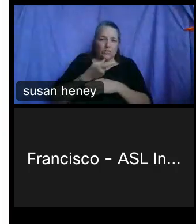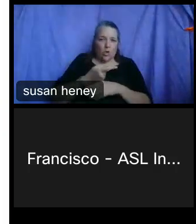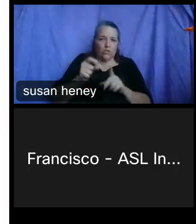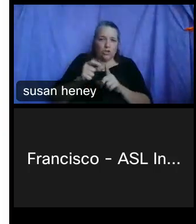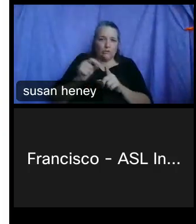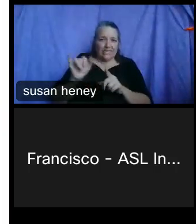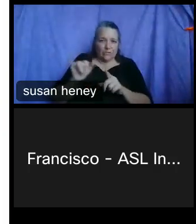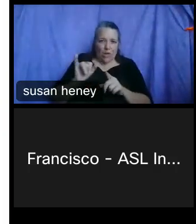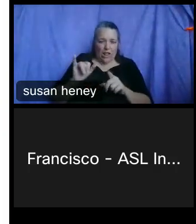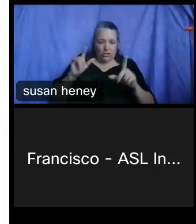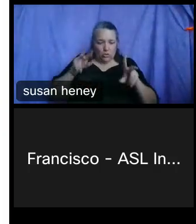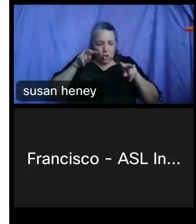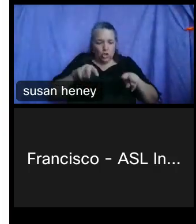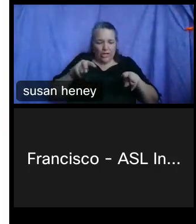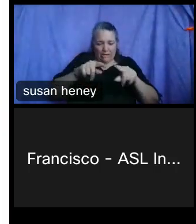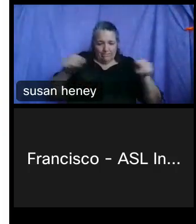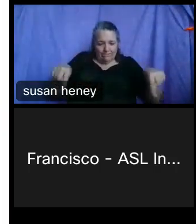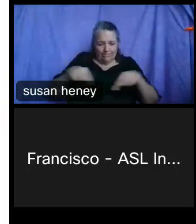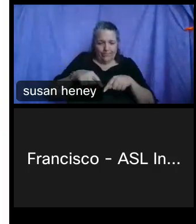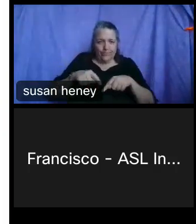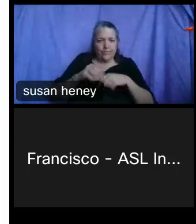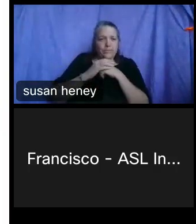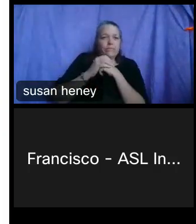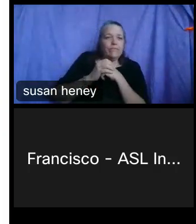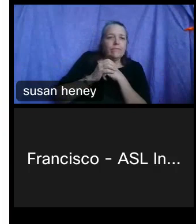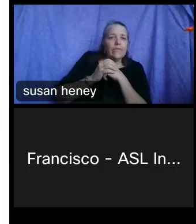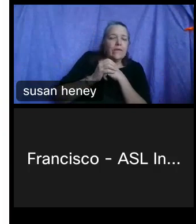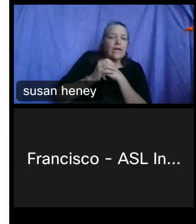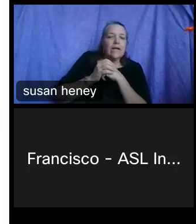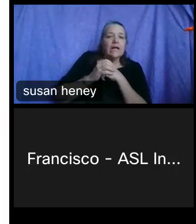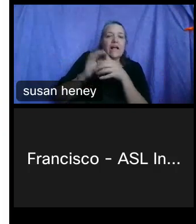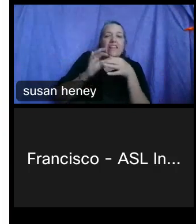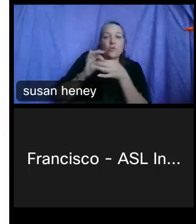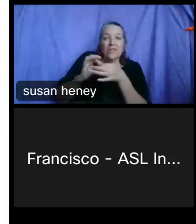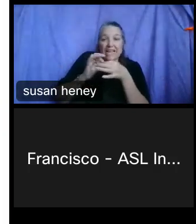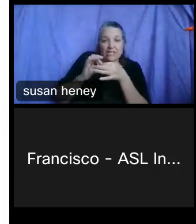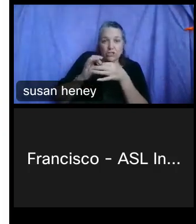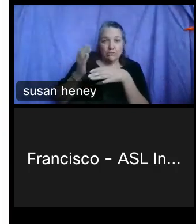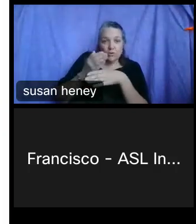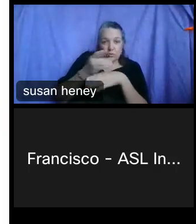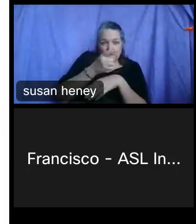the geographies for which ACS data are produced, and the relationship between them. As you can see,